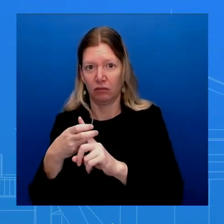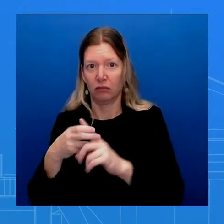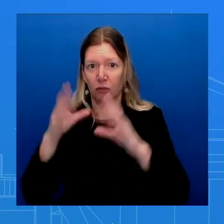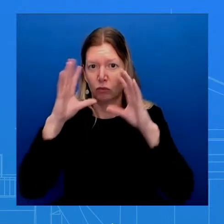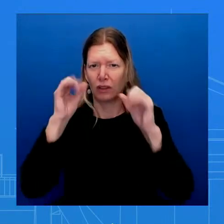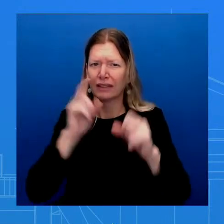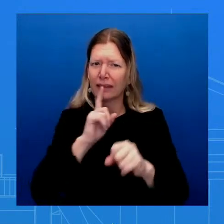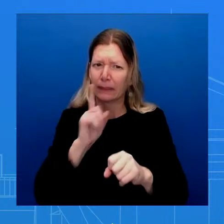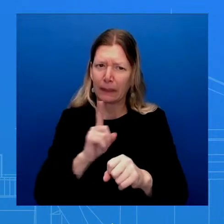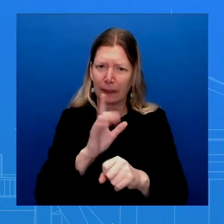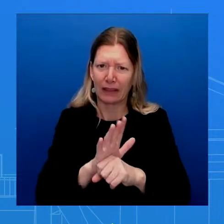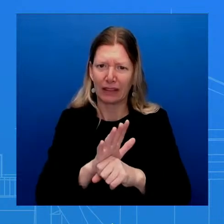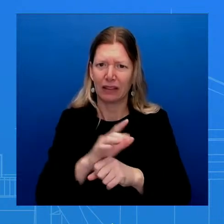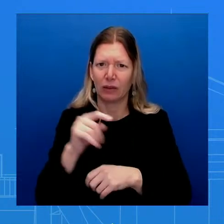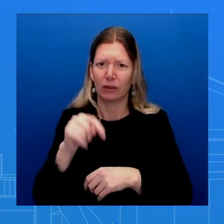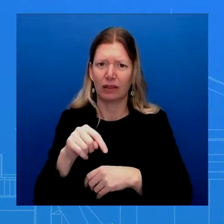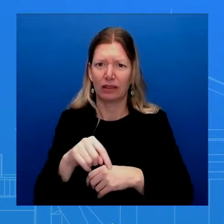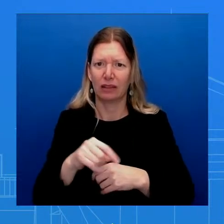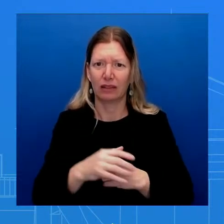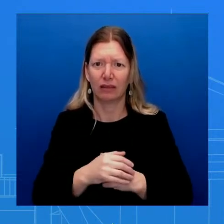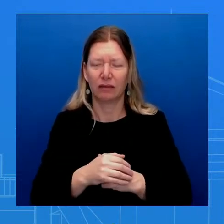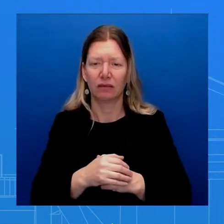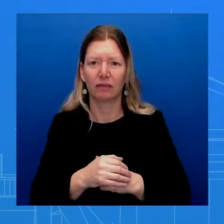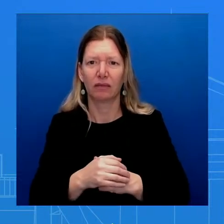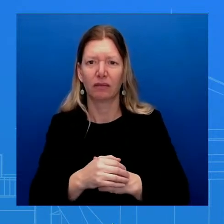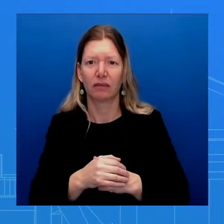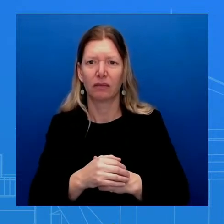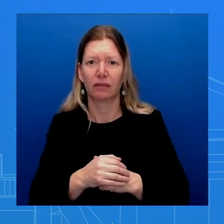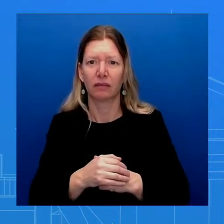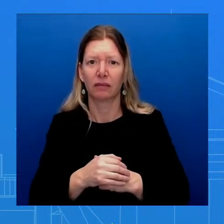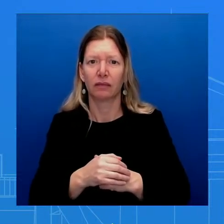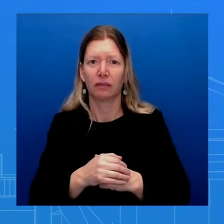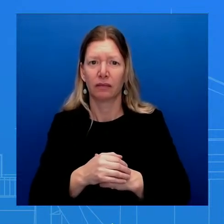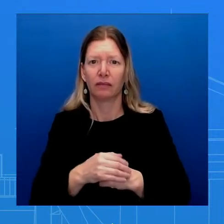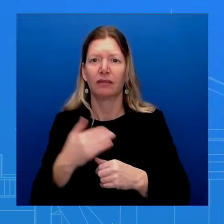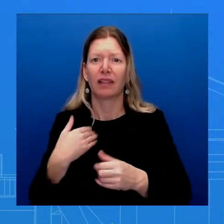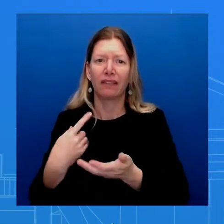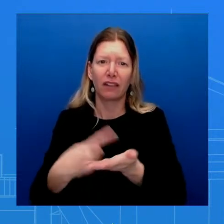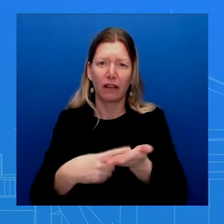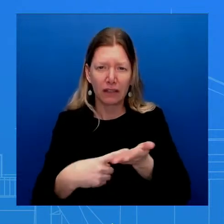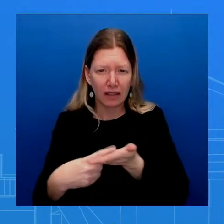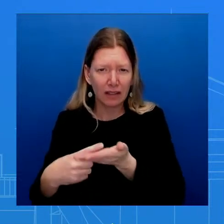with -- with leaders in the region, whether it's Egypt, Jordan, and others --